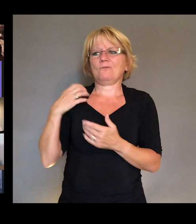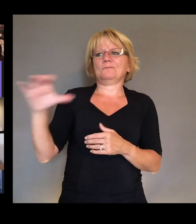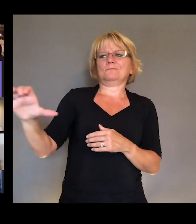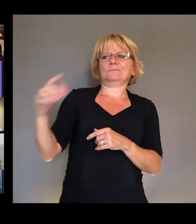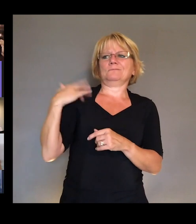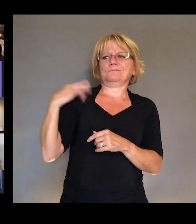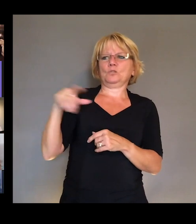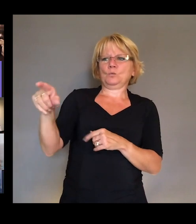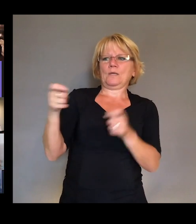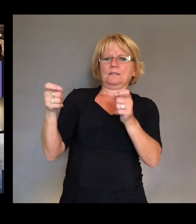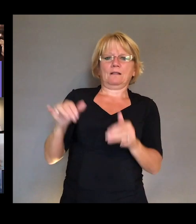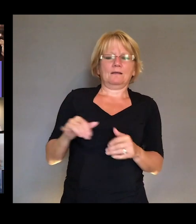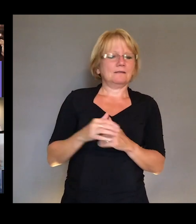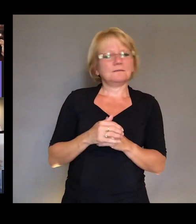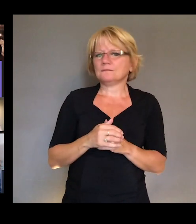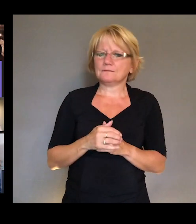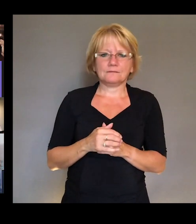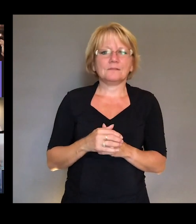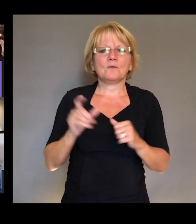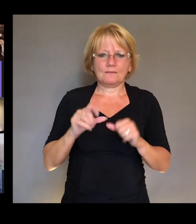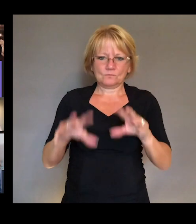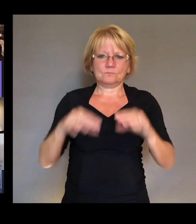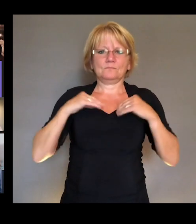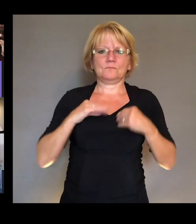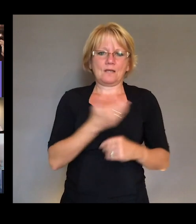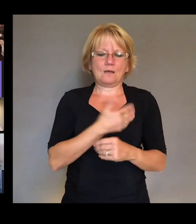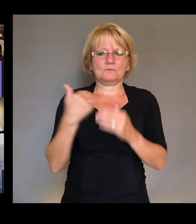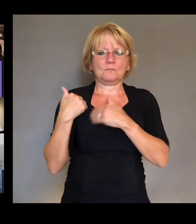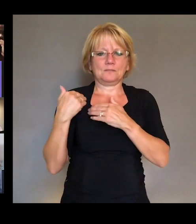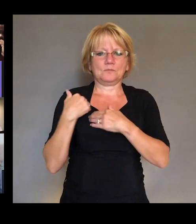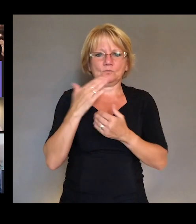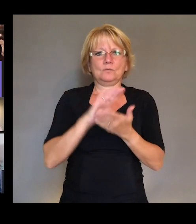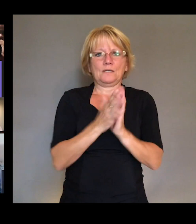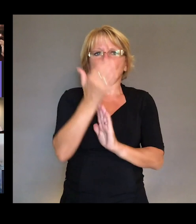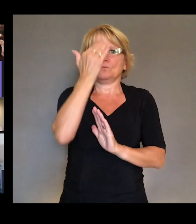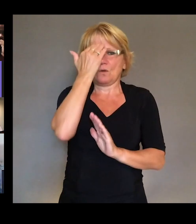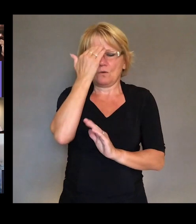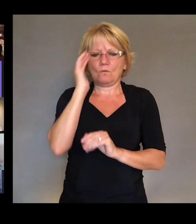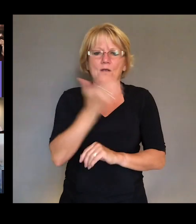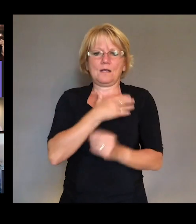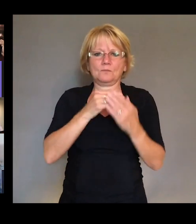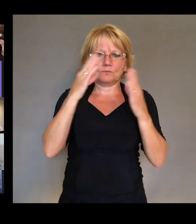well, they handle it and not really take that responsibility to get to better, to know our students a little bit better. So that's extremely powerful what you're saying.